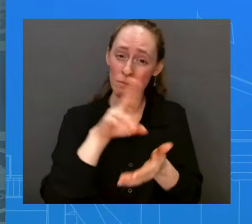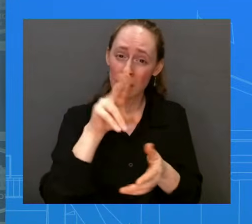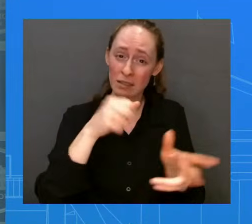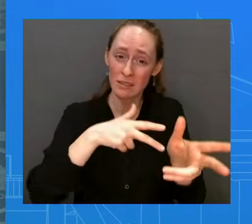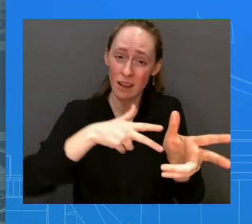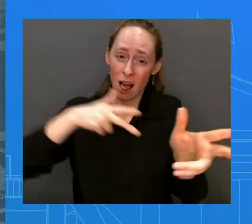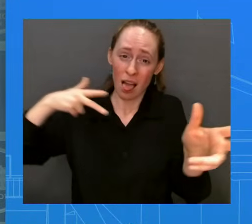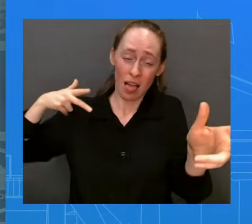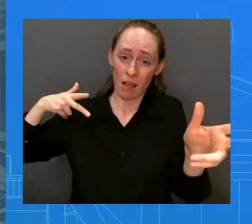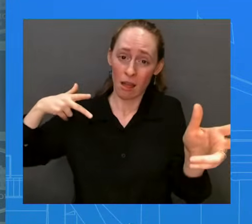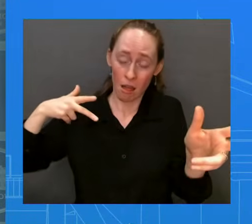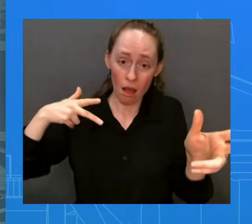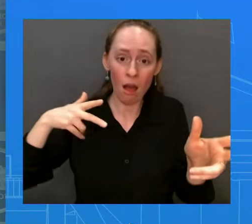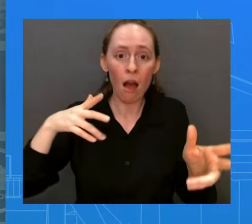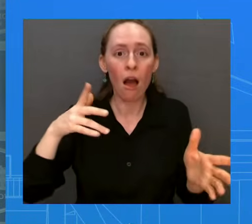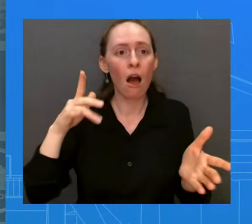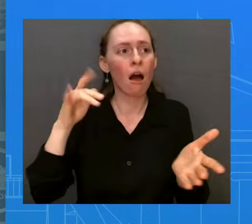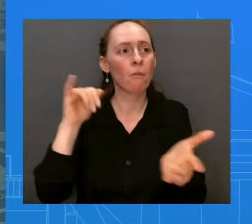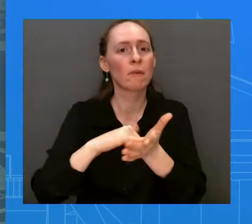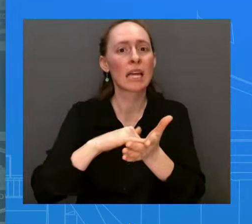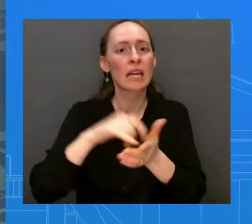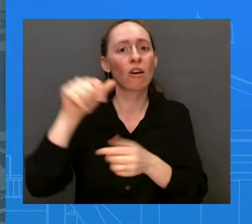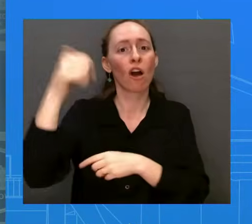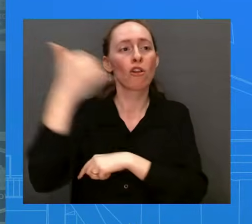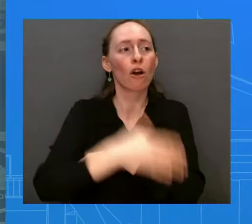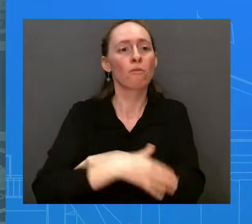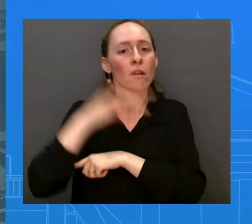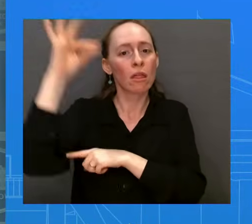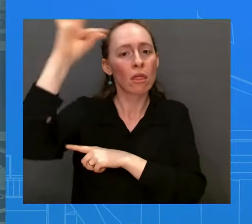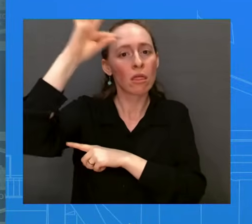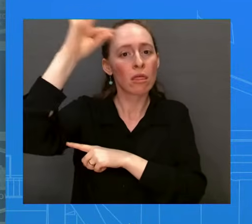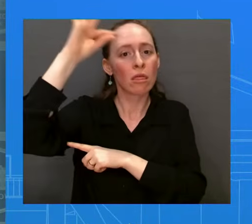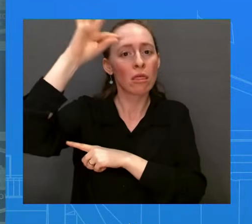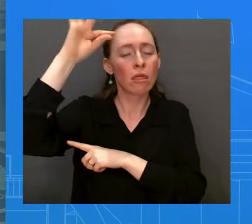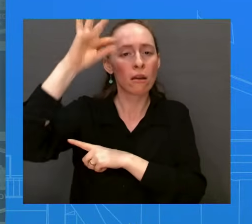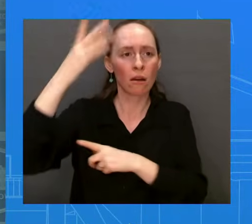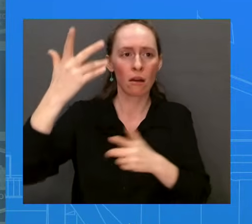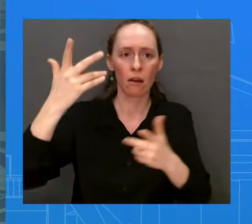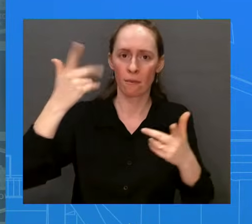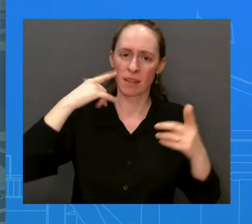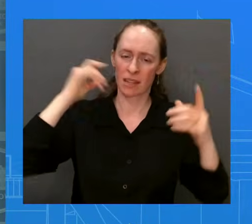companies, research and academic organizations -- operate objects at these altitudes for purposes